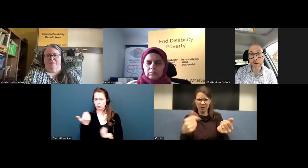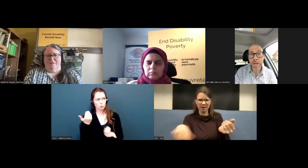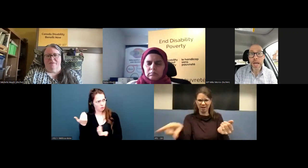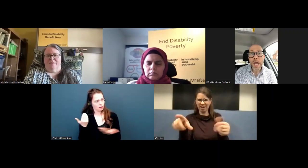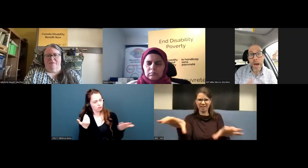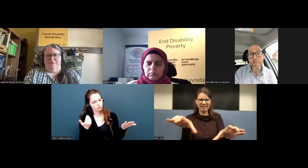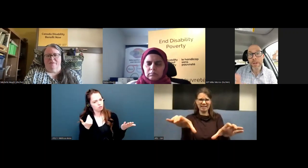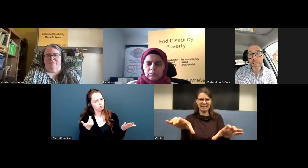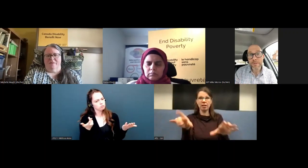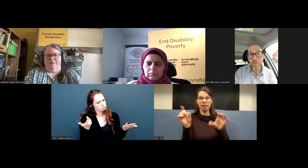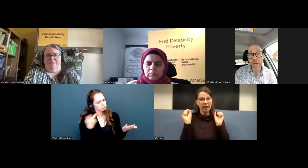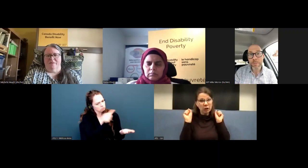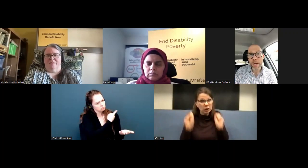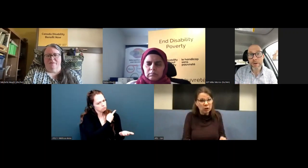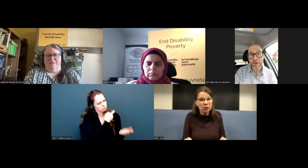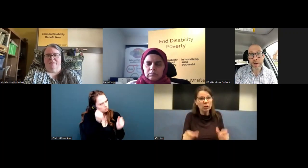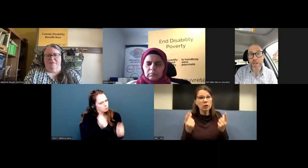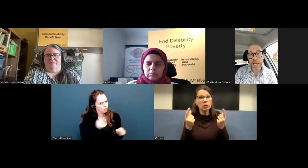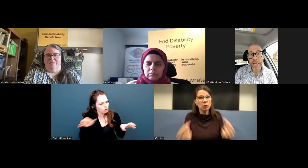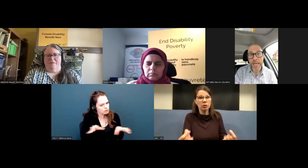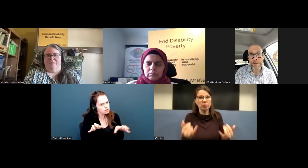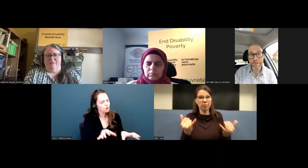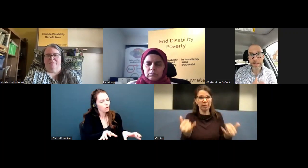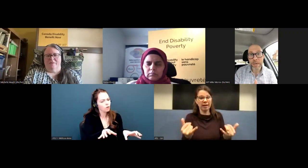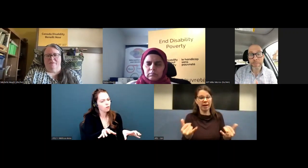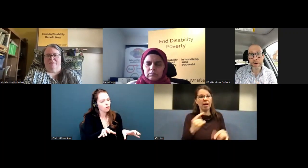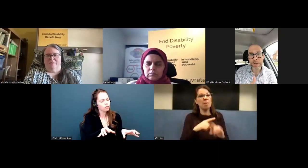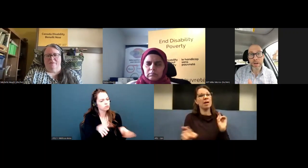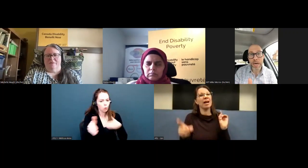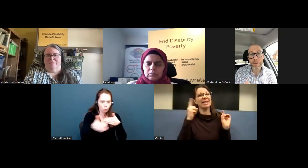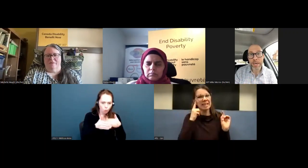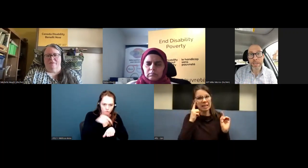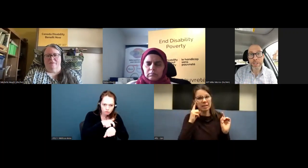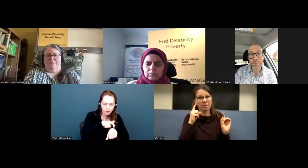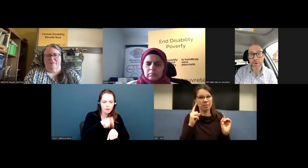I BELIEVE WHAT THE MINISTER IS GETTING AT, IF I THINK ABOUT THE TIMELINES SHE'S PUTTING